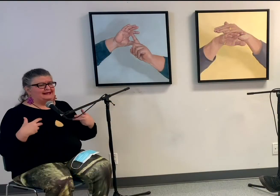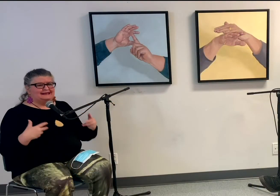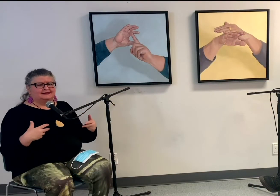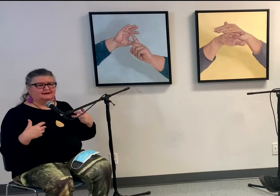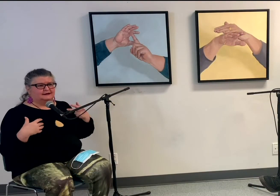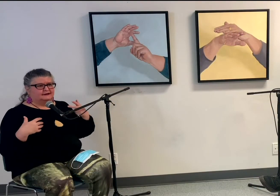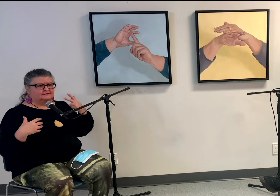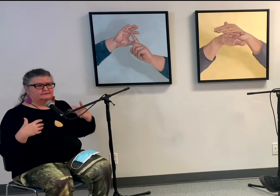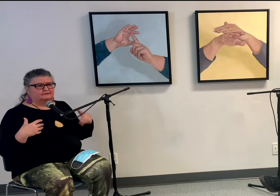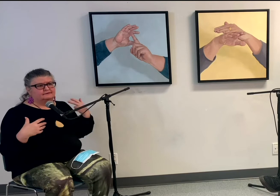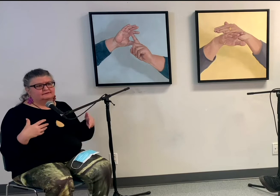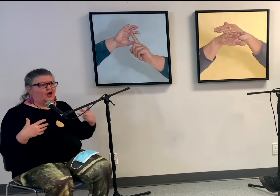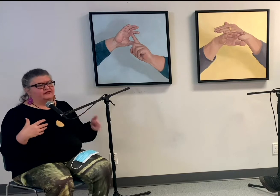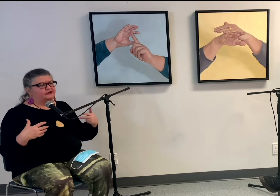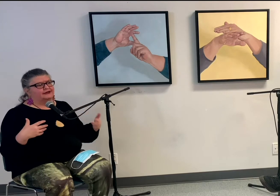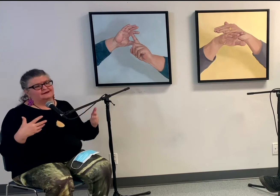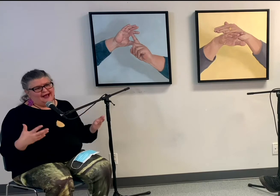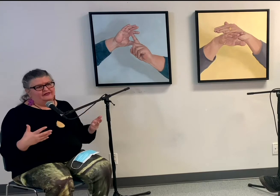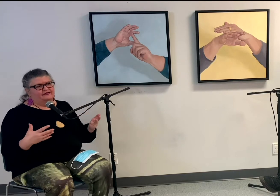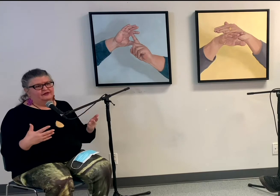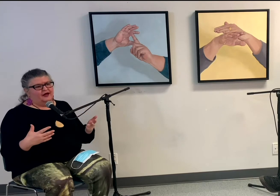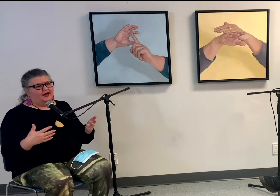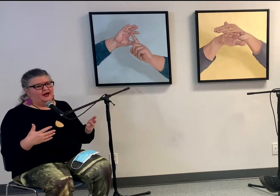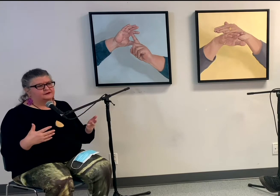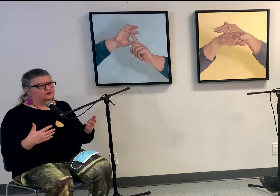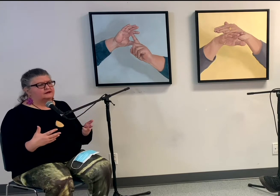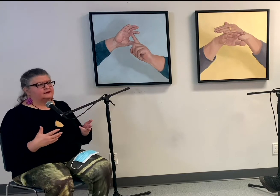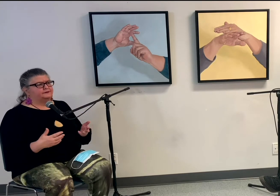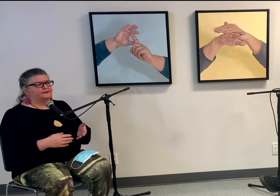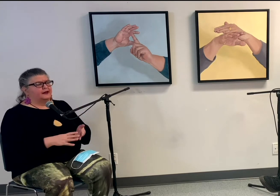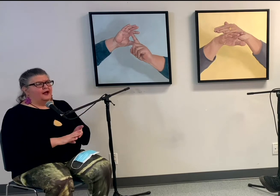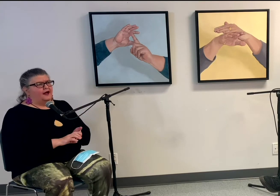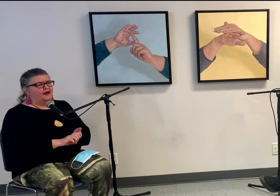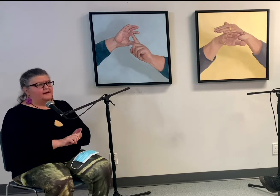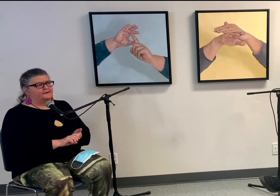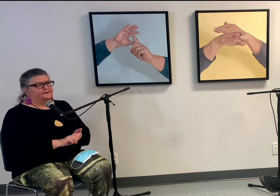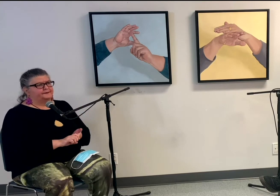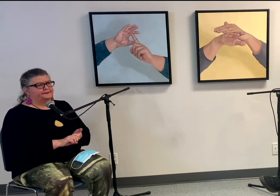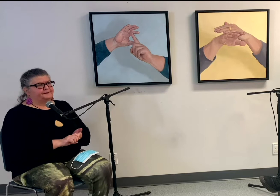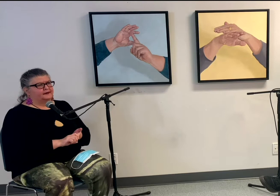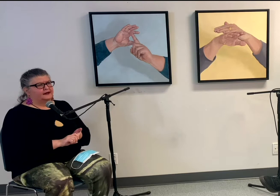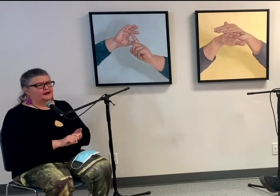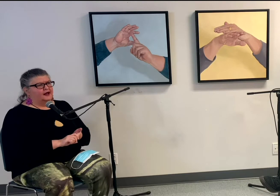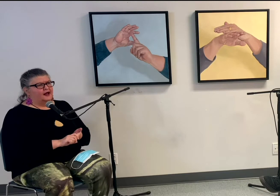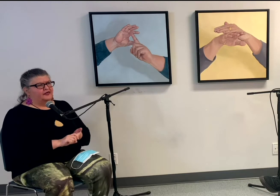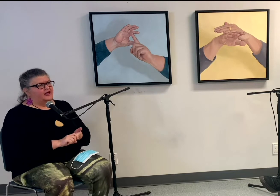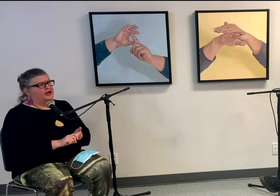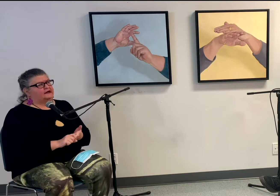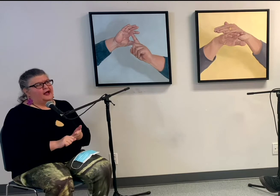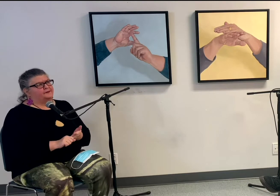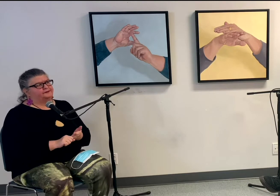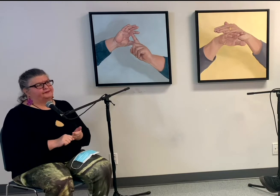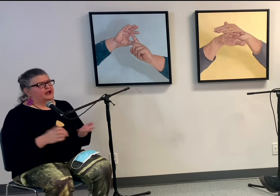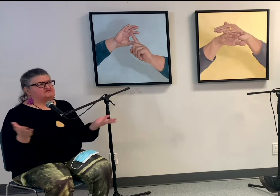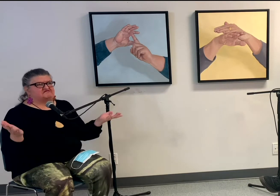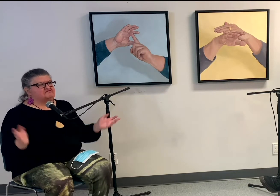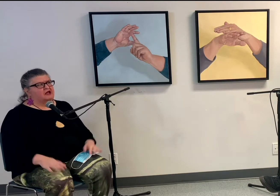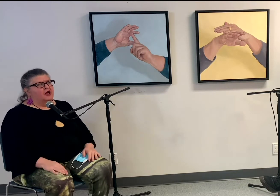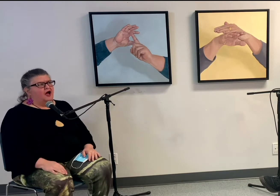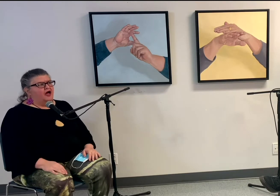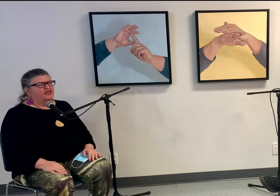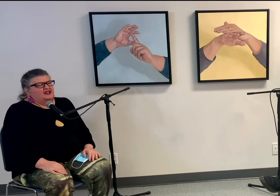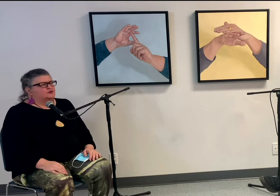needsI'm hard of hearding, deaf um, student, um, And then, um, then I could